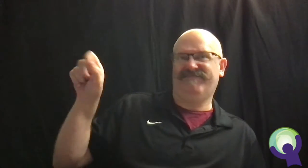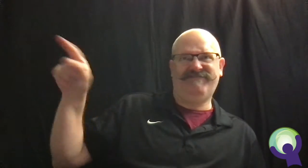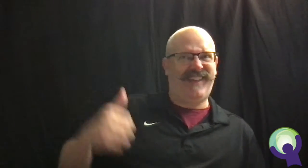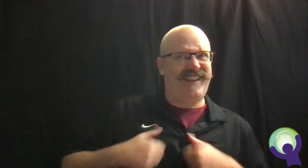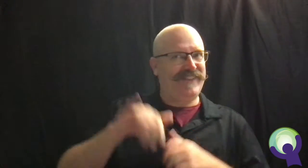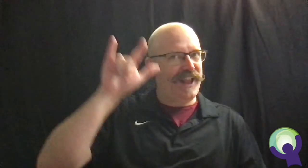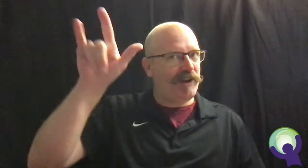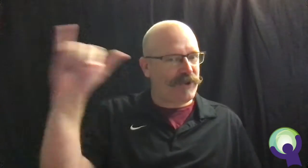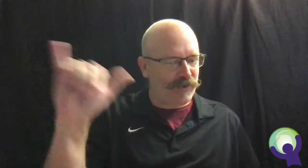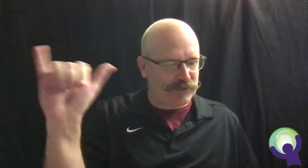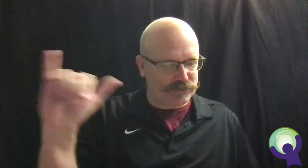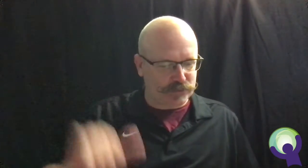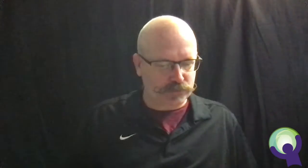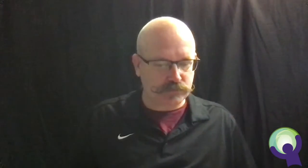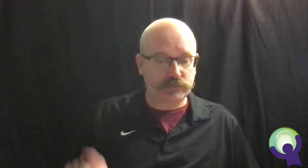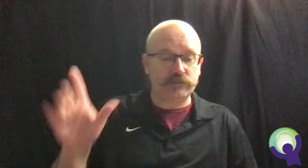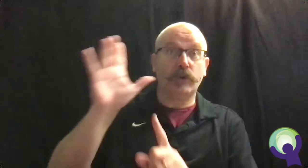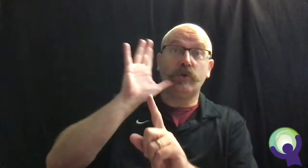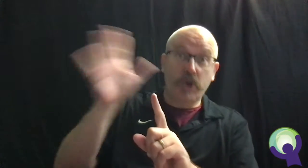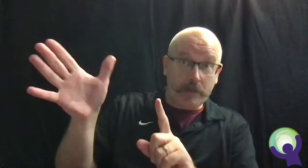The Medinas live in the airport too-